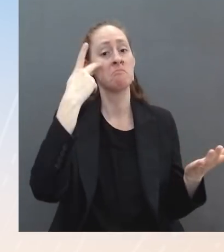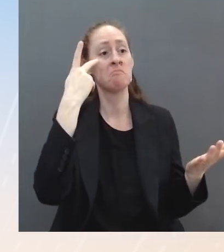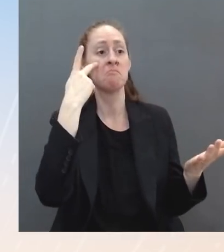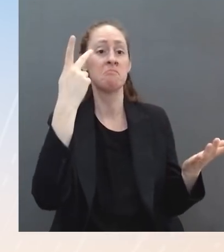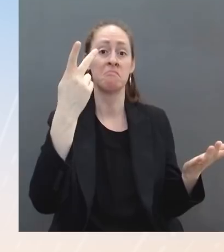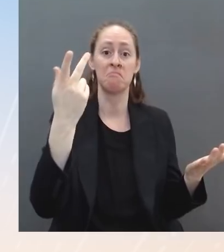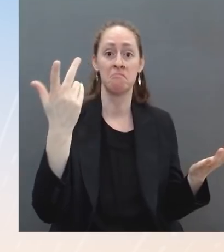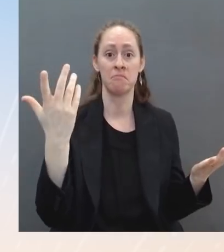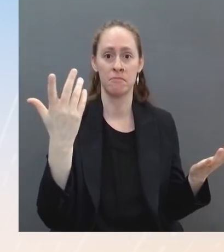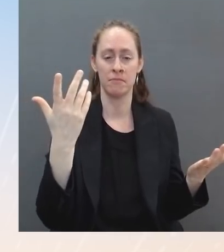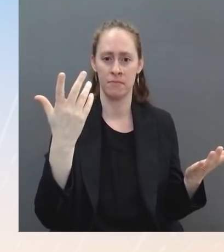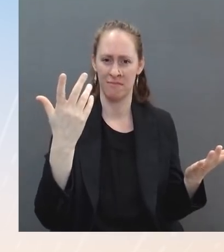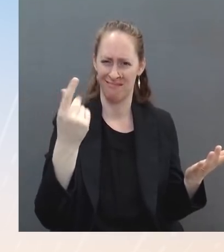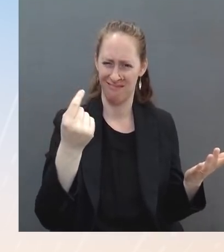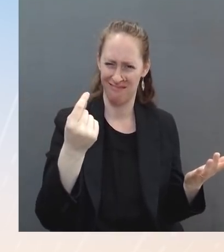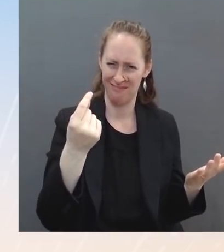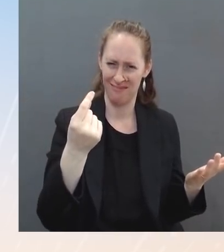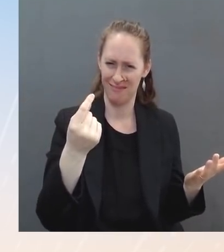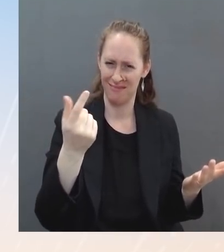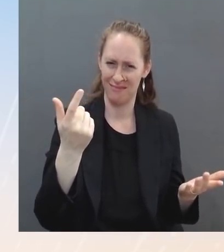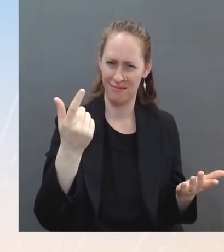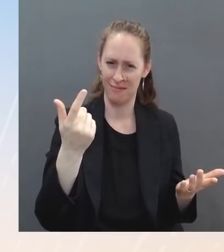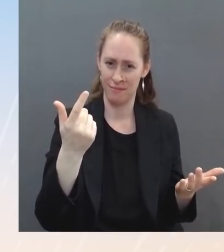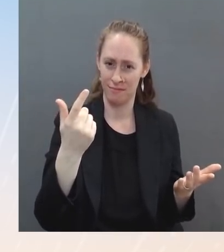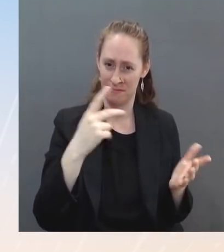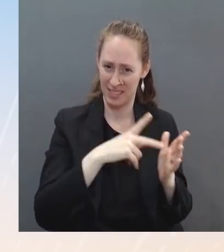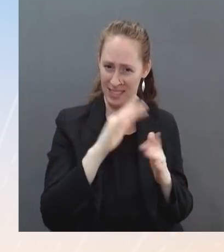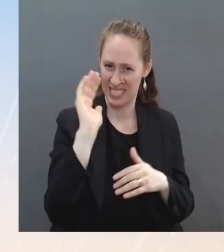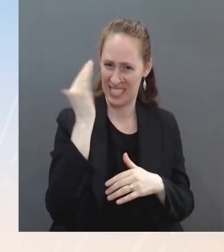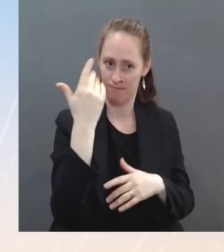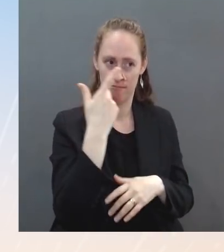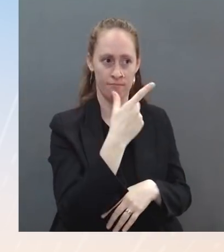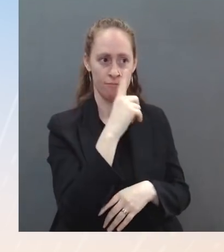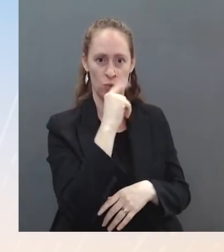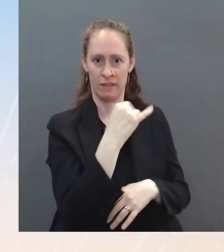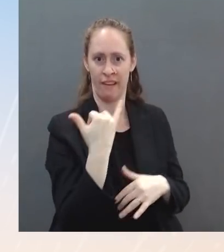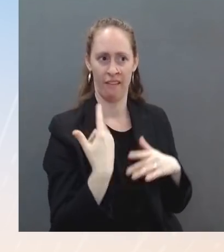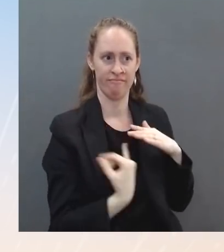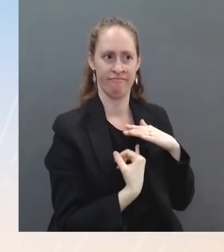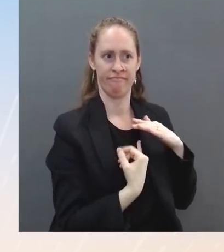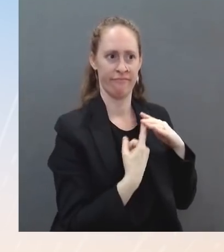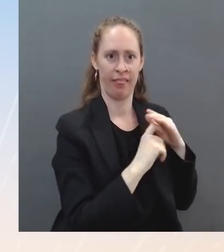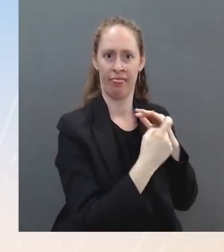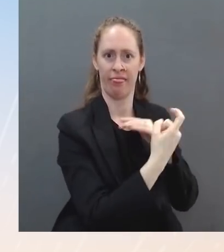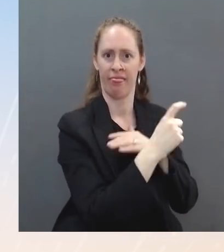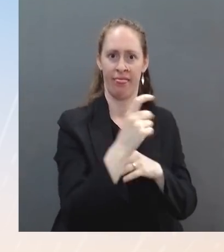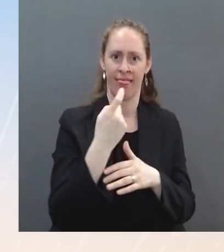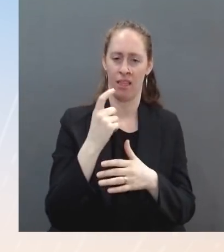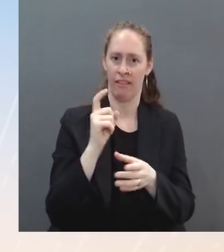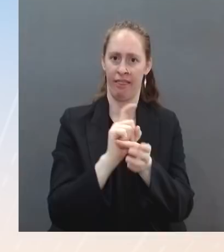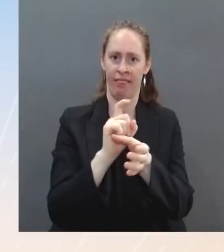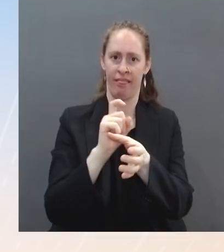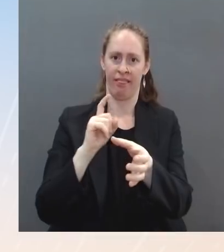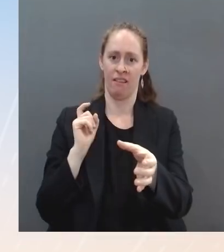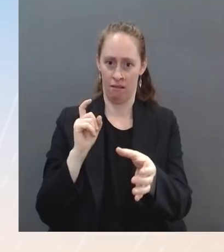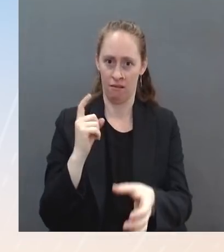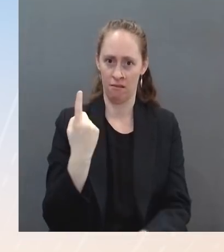You said from the podium, "We have information that Putin felt misled by the Russian military." Why the disconnect? Ms. Bedingfield: I don't see a disconnect there.